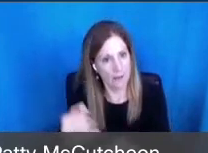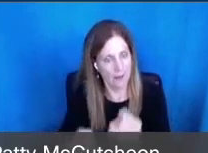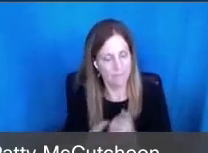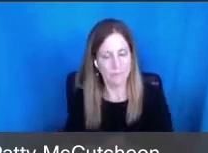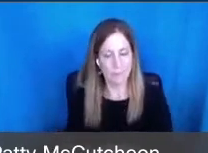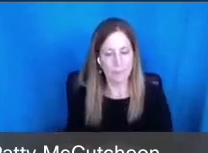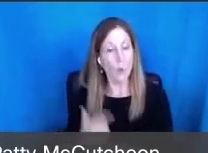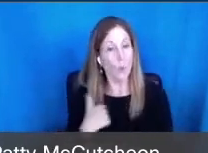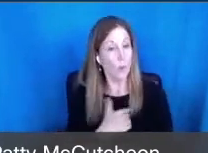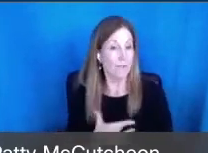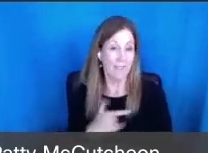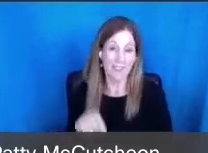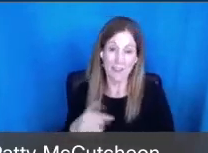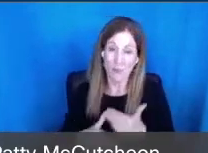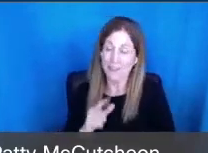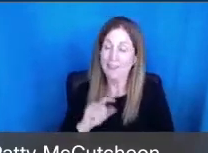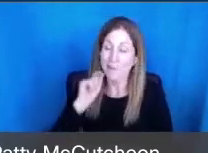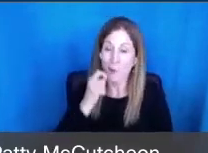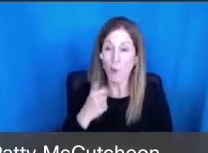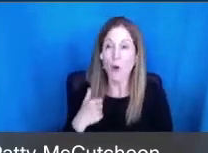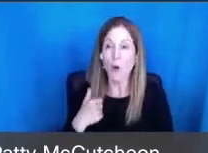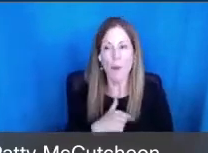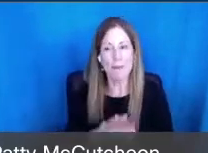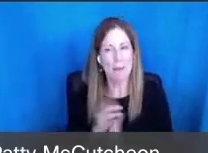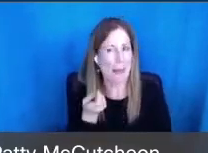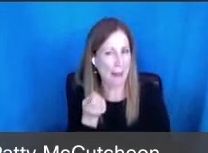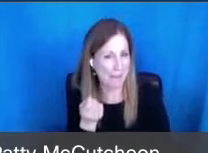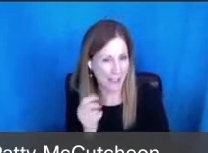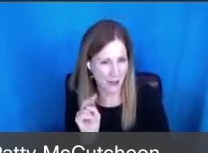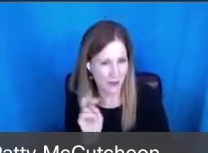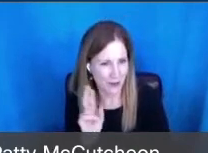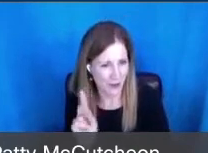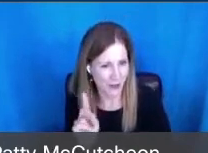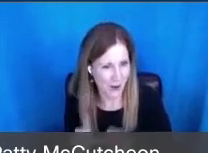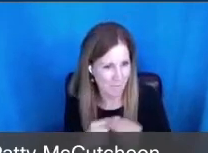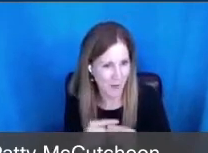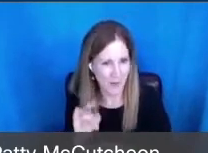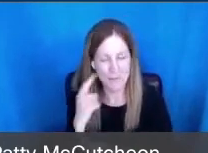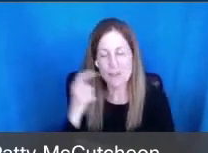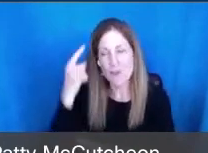is really cool. We get really nerdy about it because it means that we're thinking about accessibility from square one.